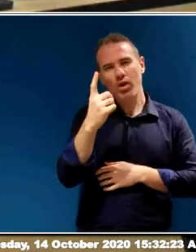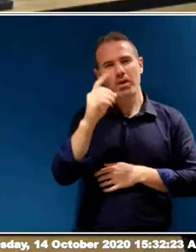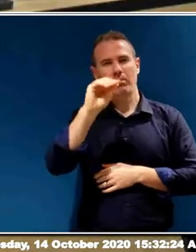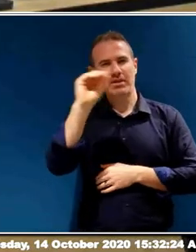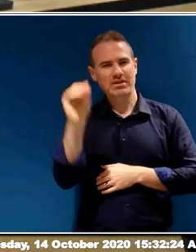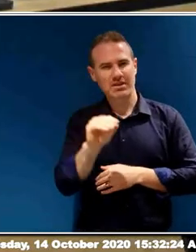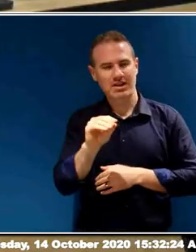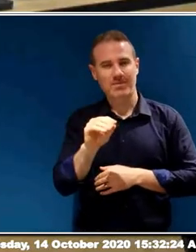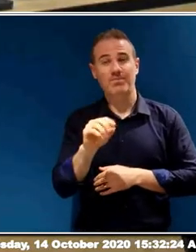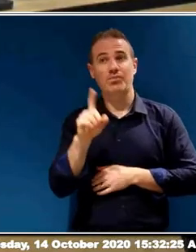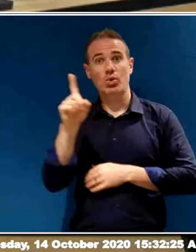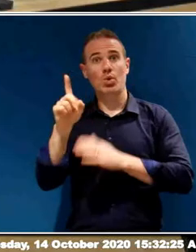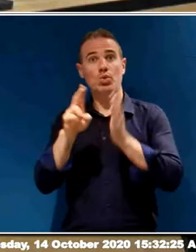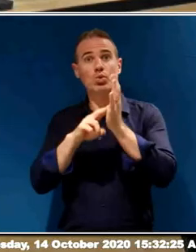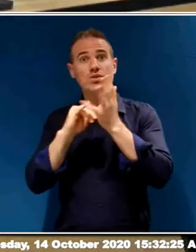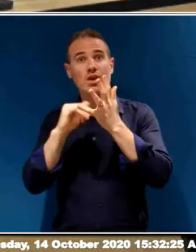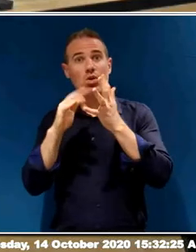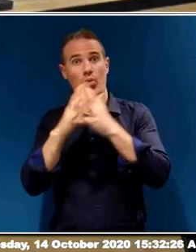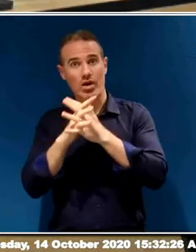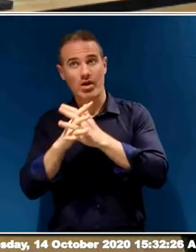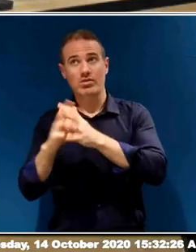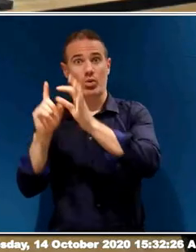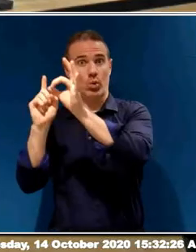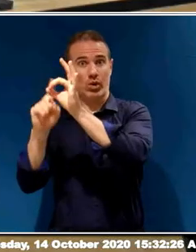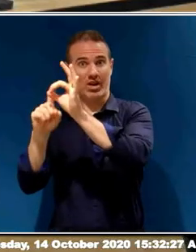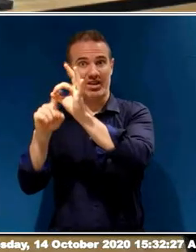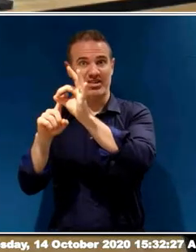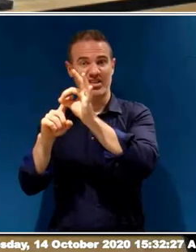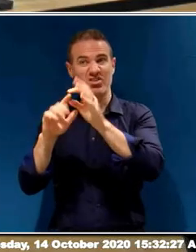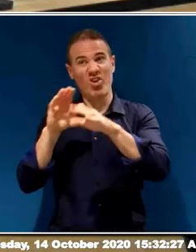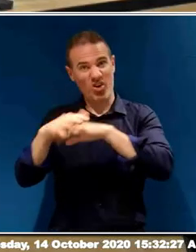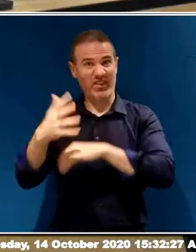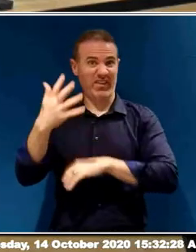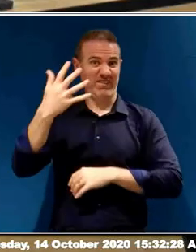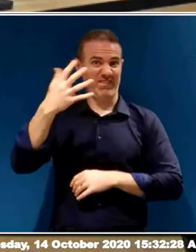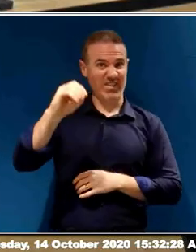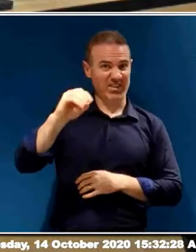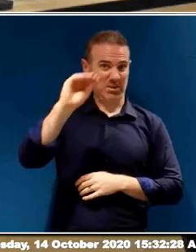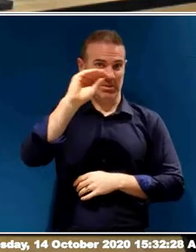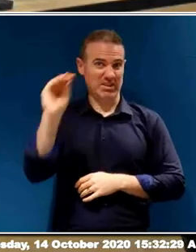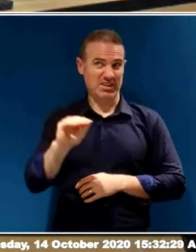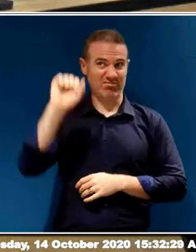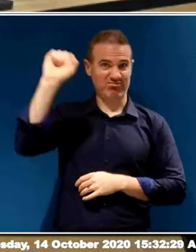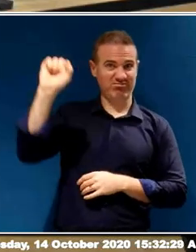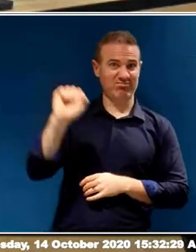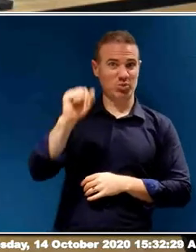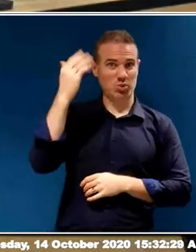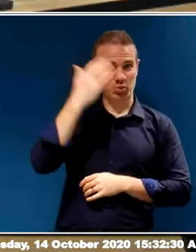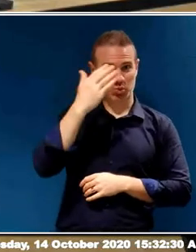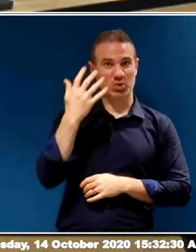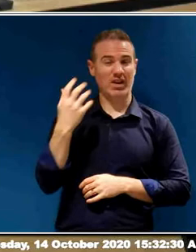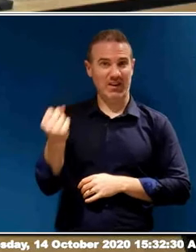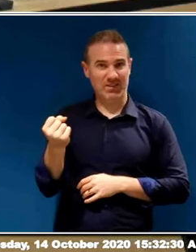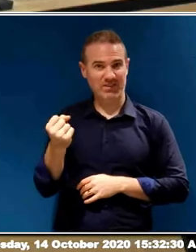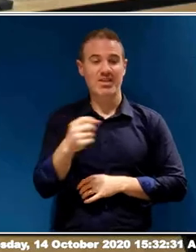50 per cent, and Victoria is almost at 26 per cent. Is that correct?